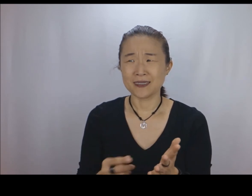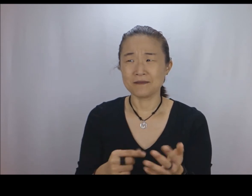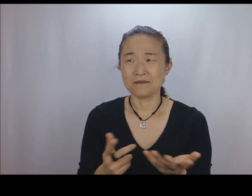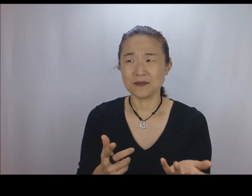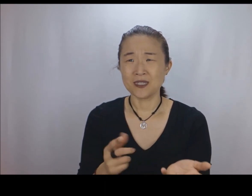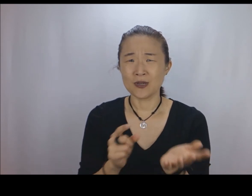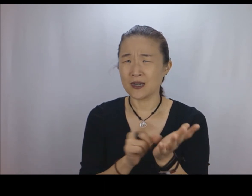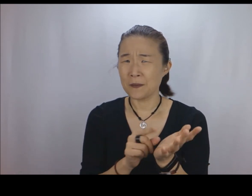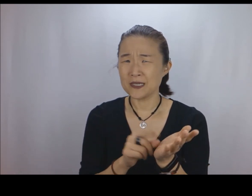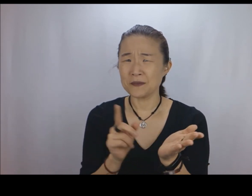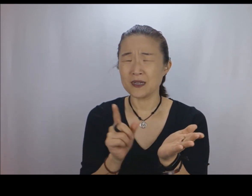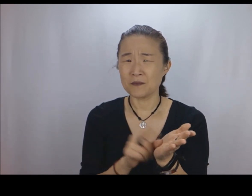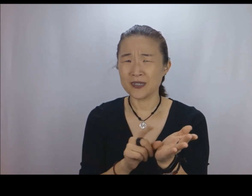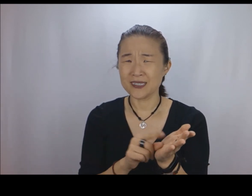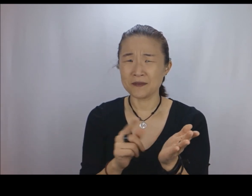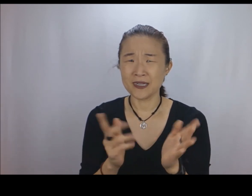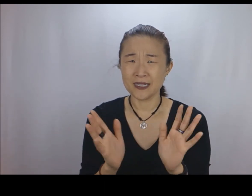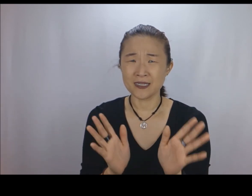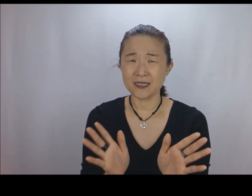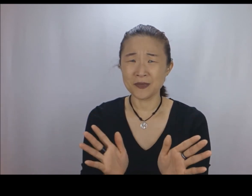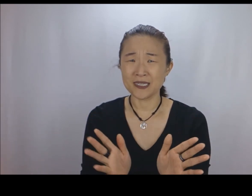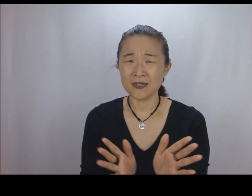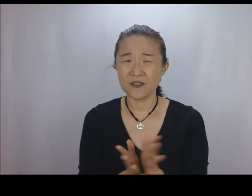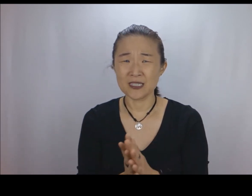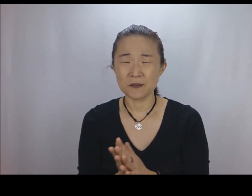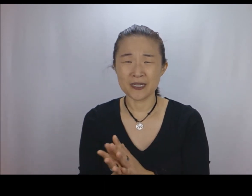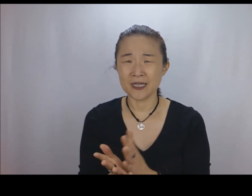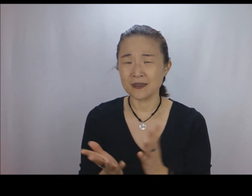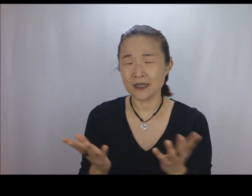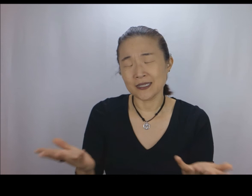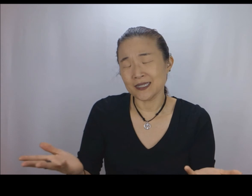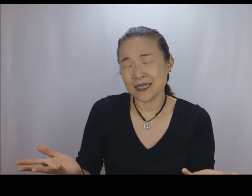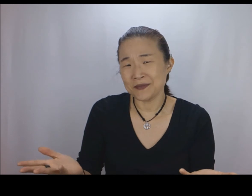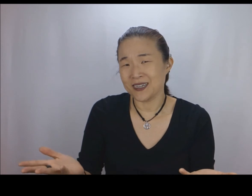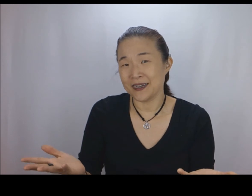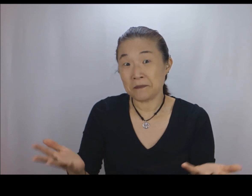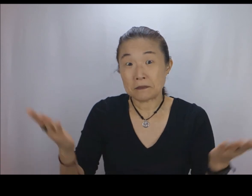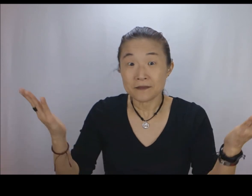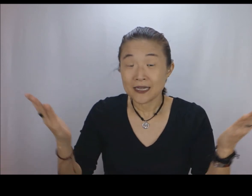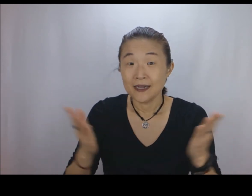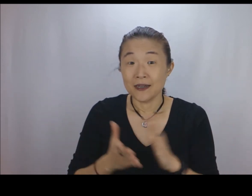Because, "Do you want to copy something or print"something?" It does make a difference and yet it's the same sign.